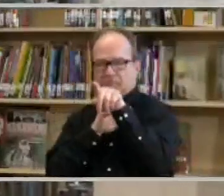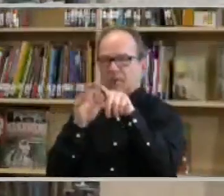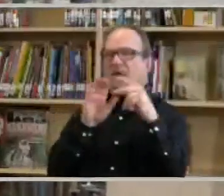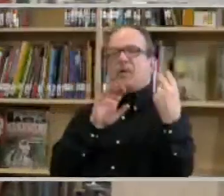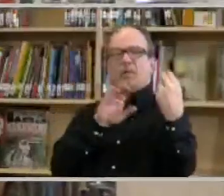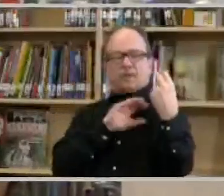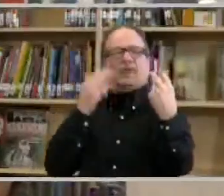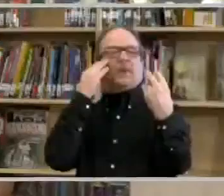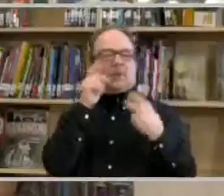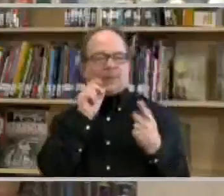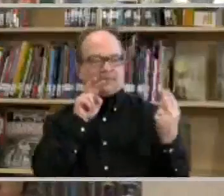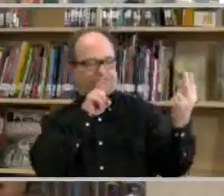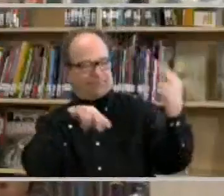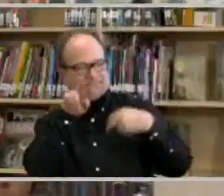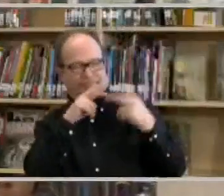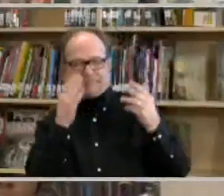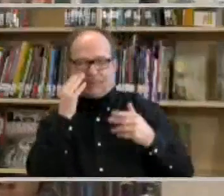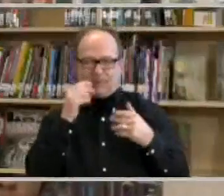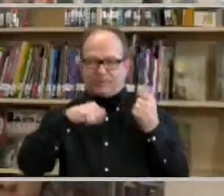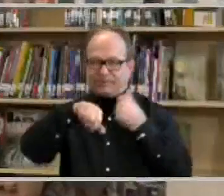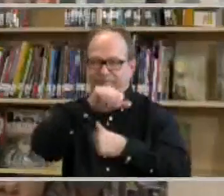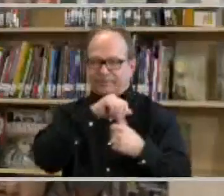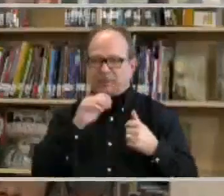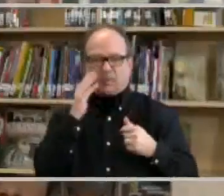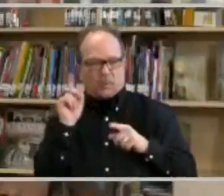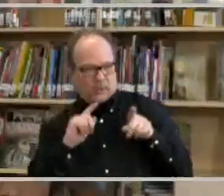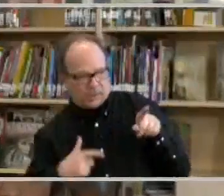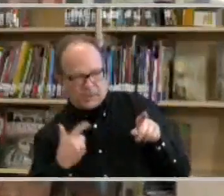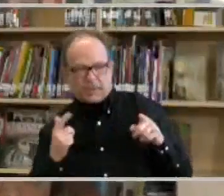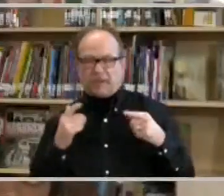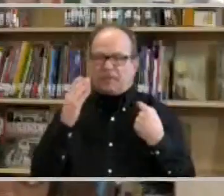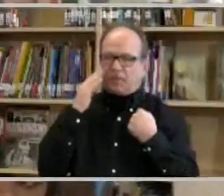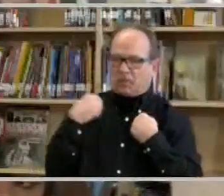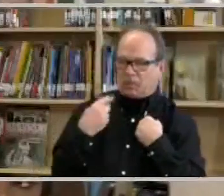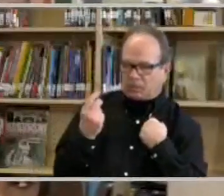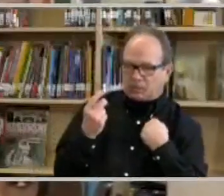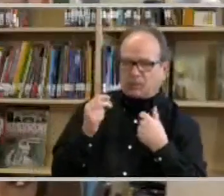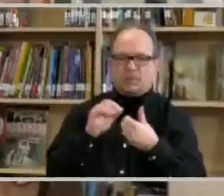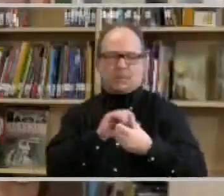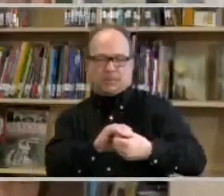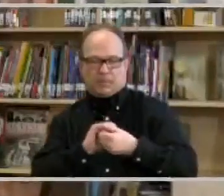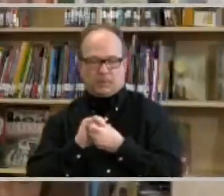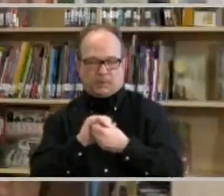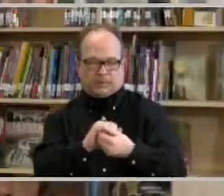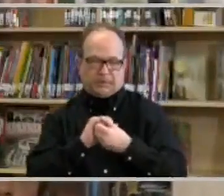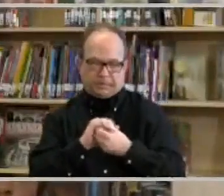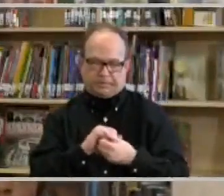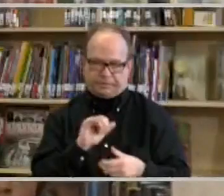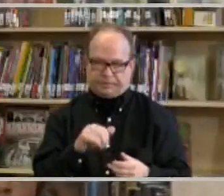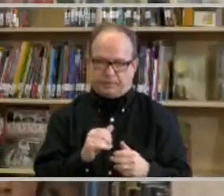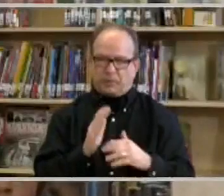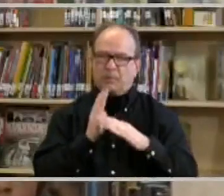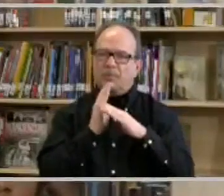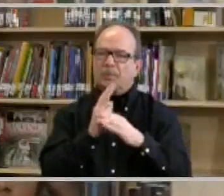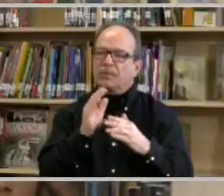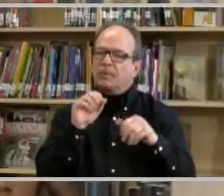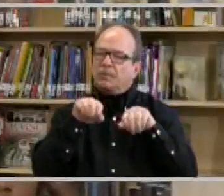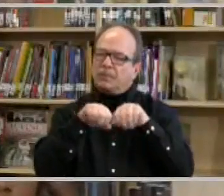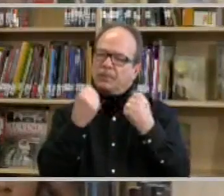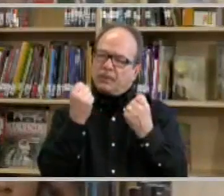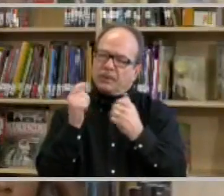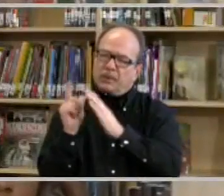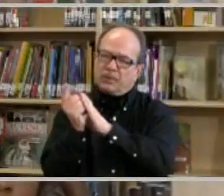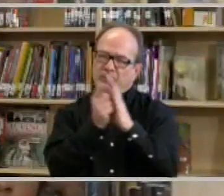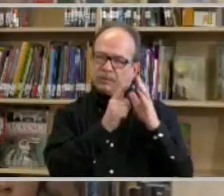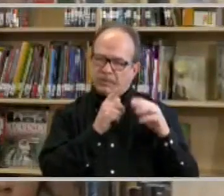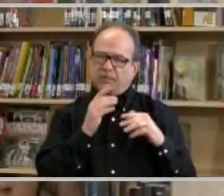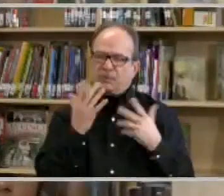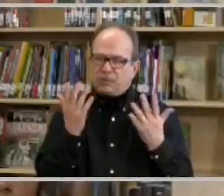AND THE OFFICERS KNOW WHO THE